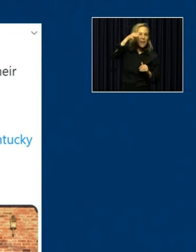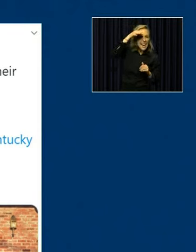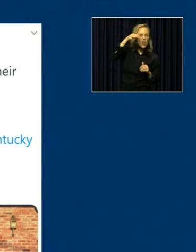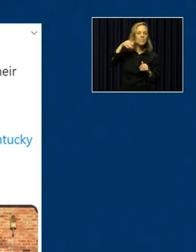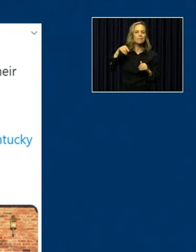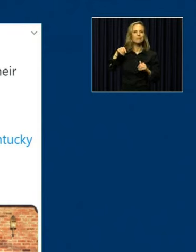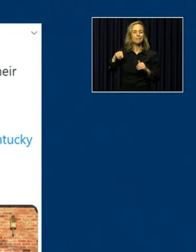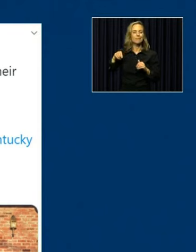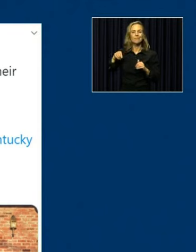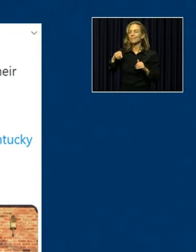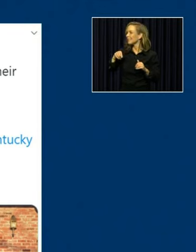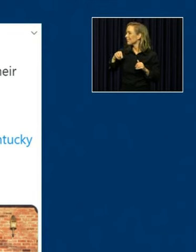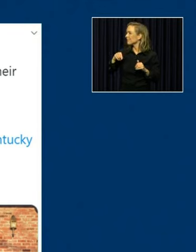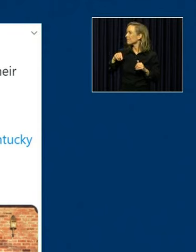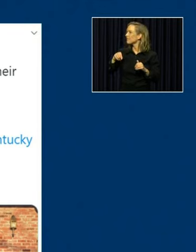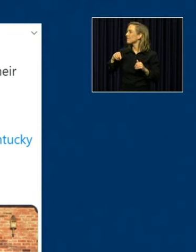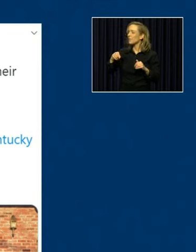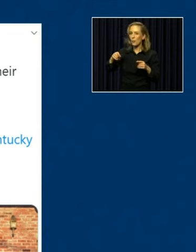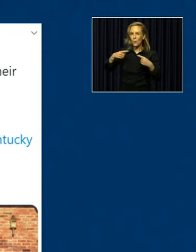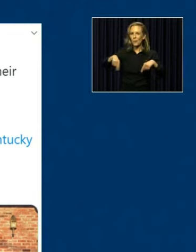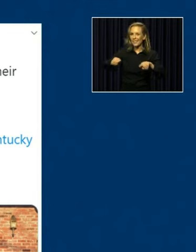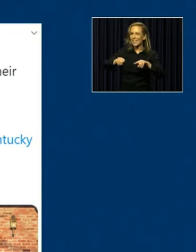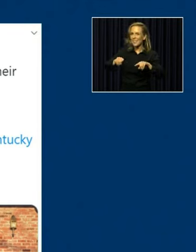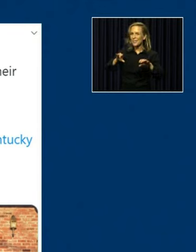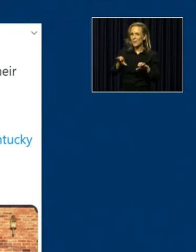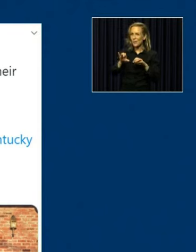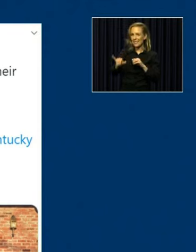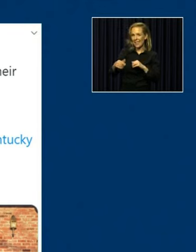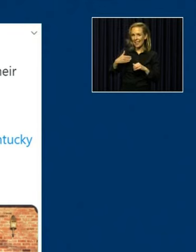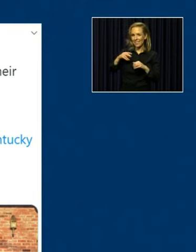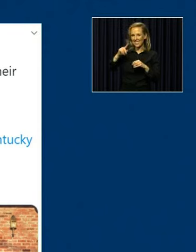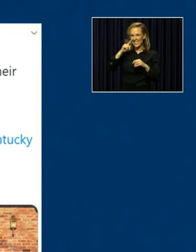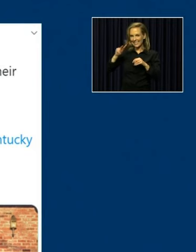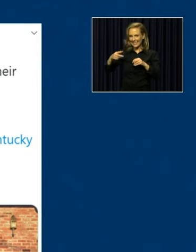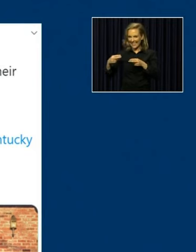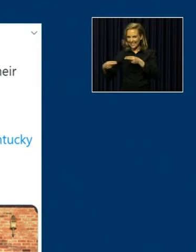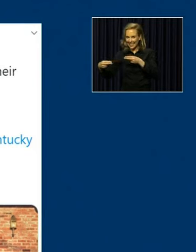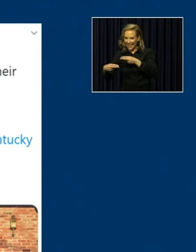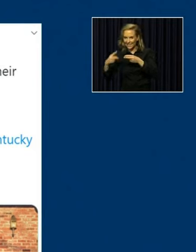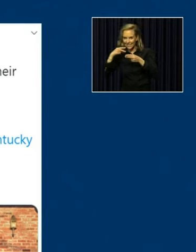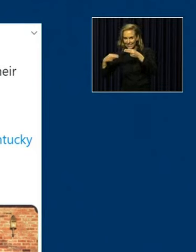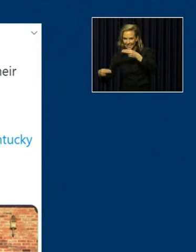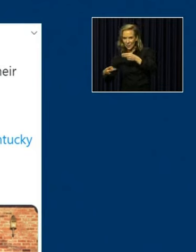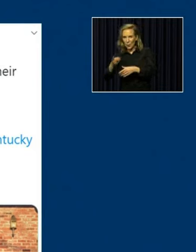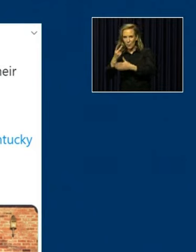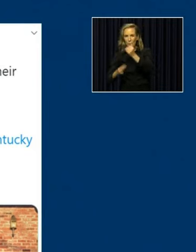WANT TO LIGHT OUR HOUSES AND OTHER PLACES UP GREEN.